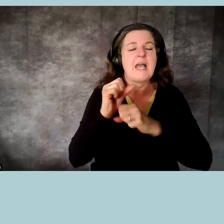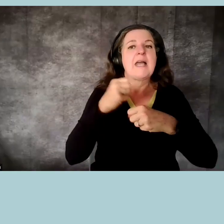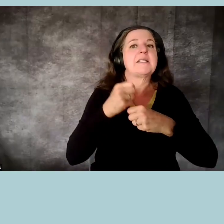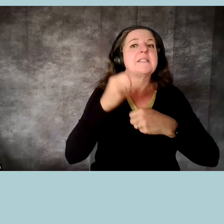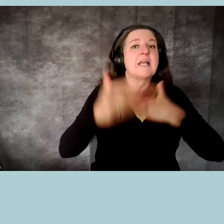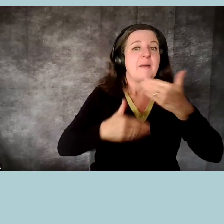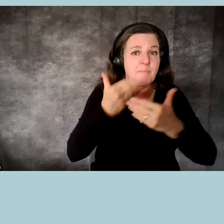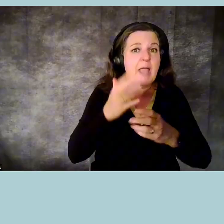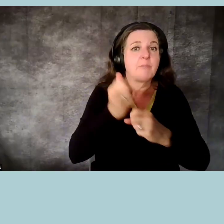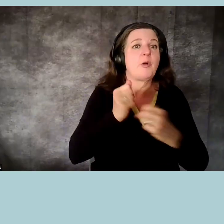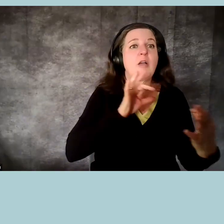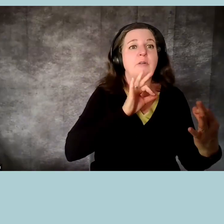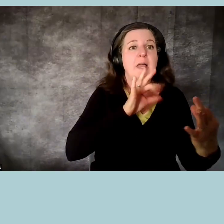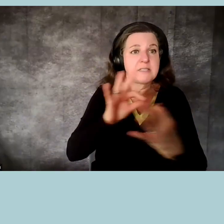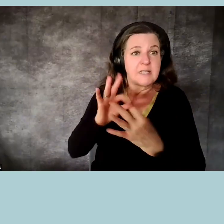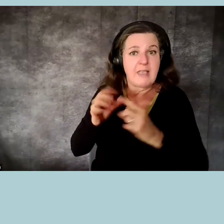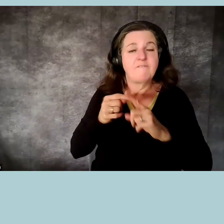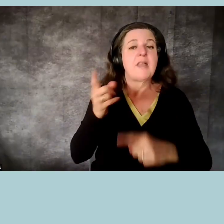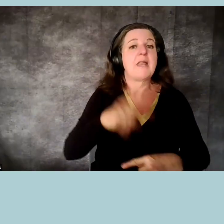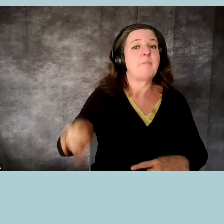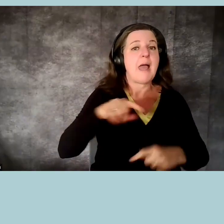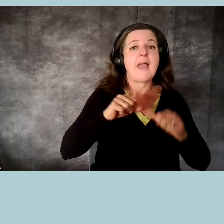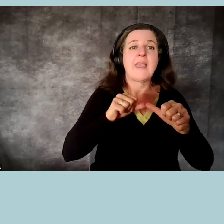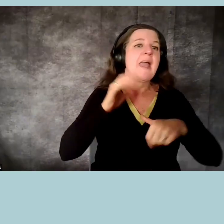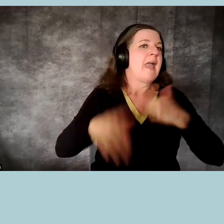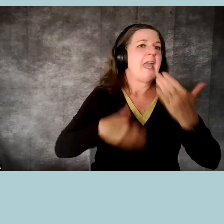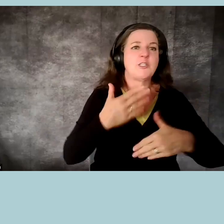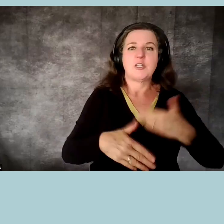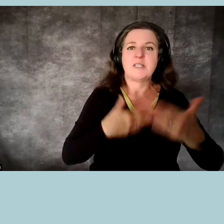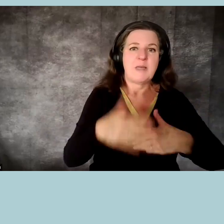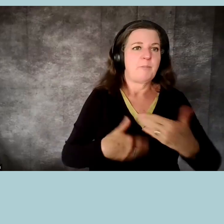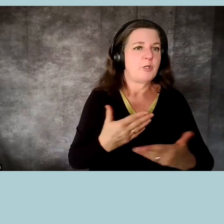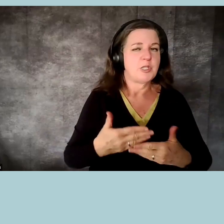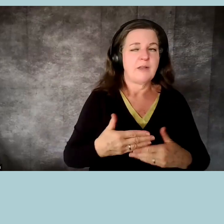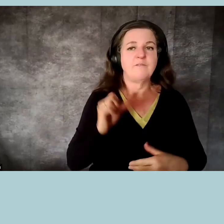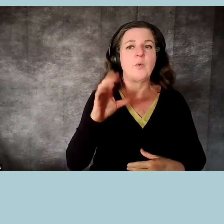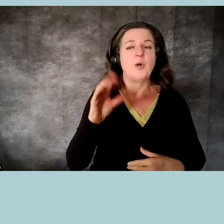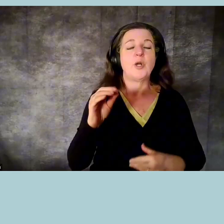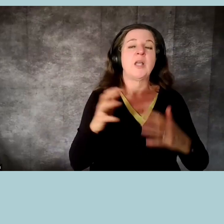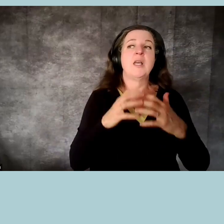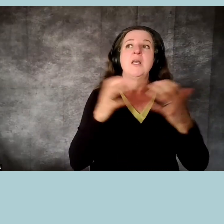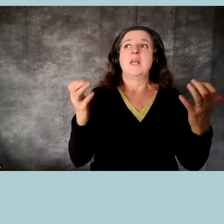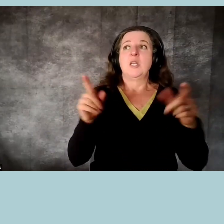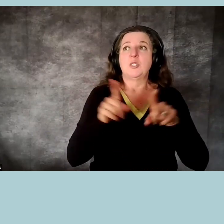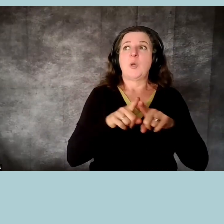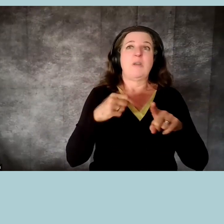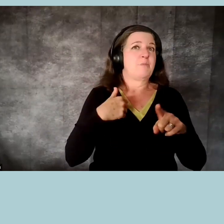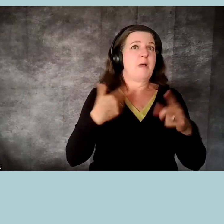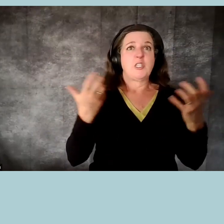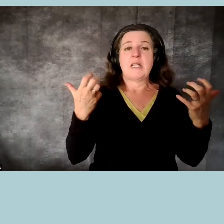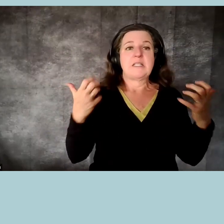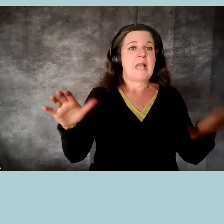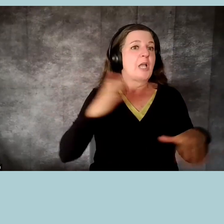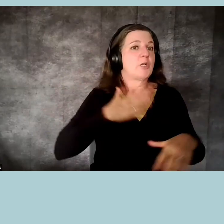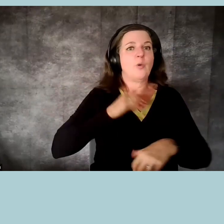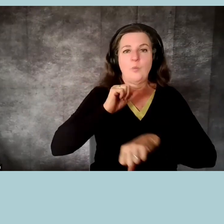from you all, and just keep pushing forward. So as much as I don't want my job to be very stressful,